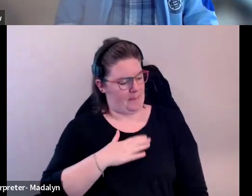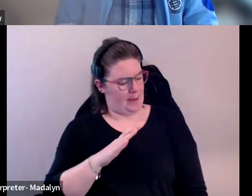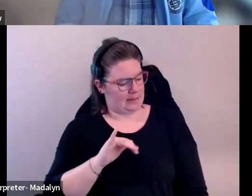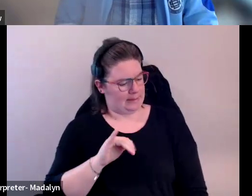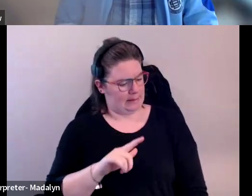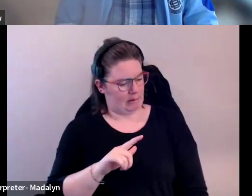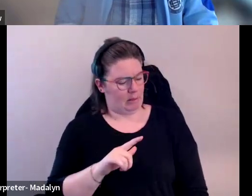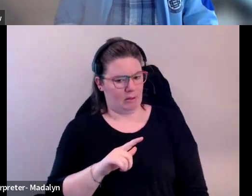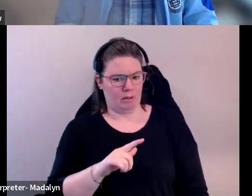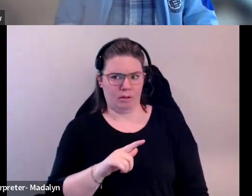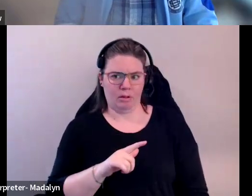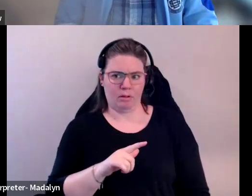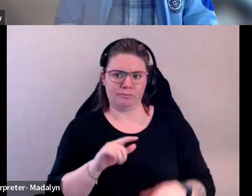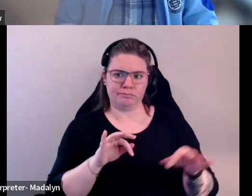Don Posh: and Don Posh: I